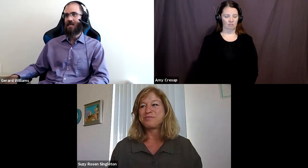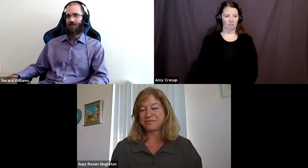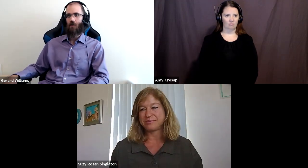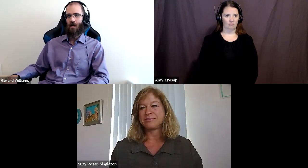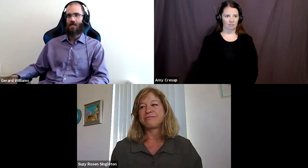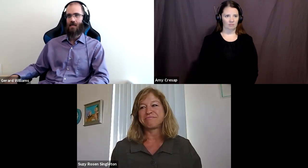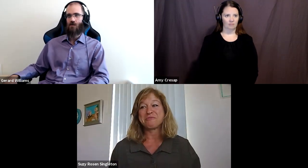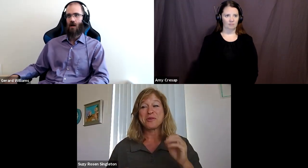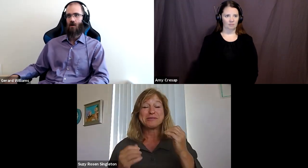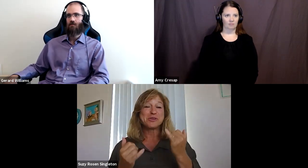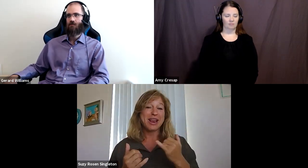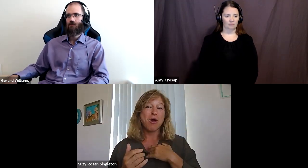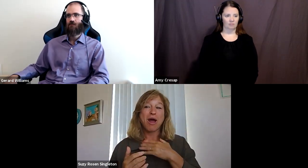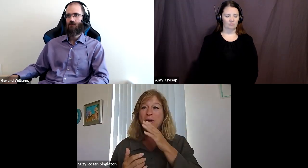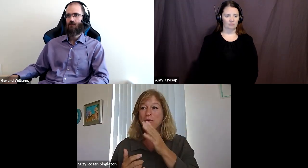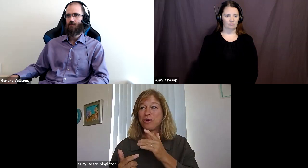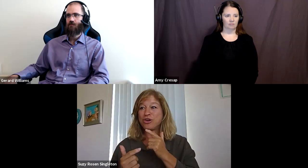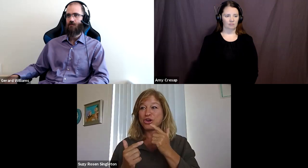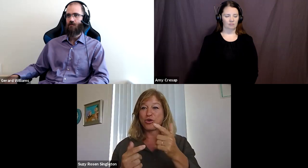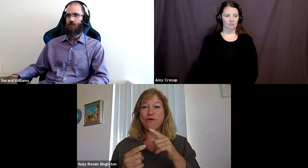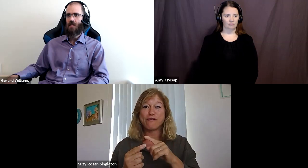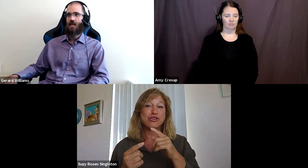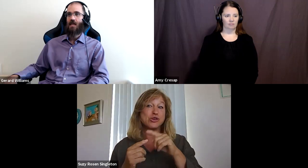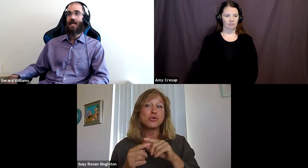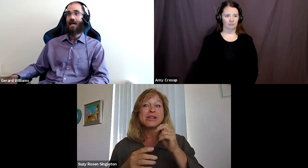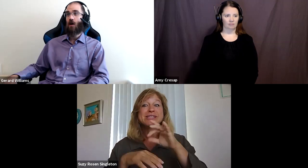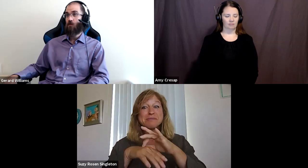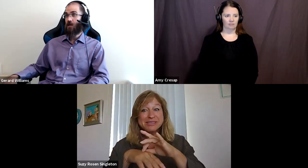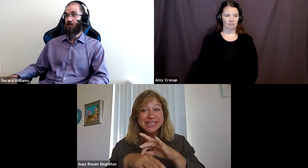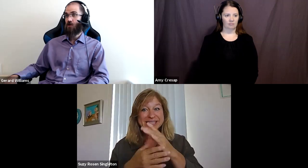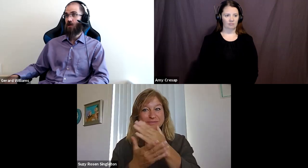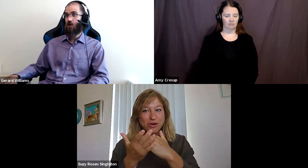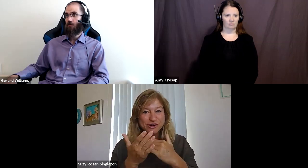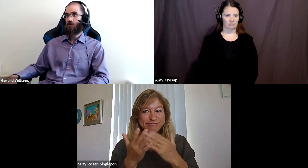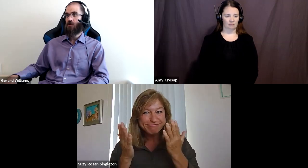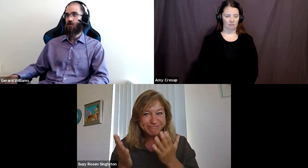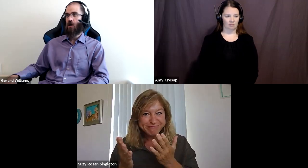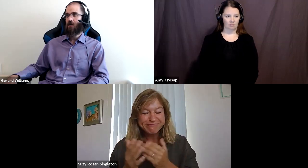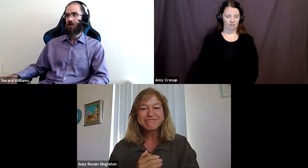in different ways as well. Now I'm going to turn it over to talk about